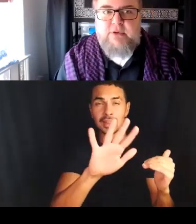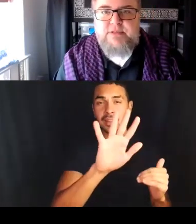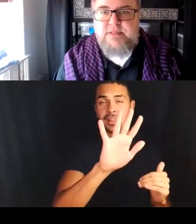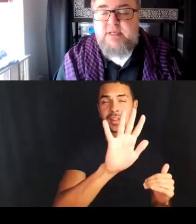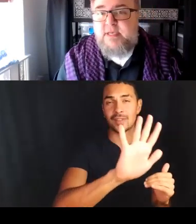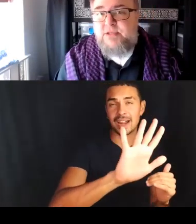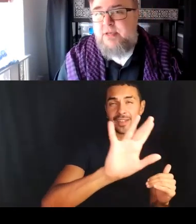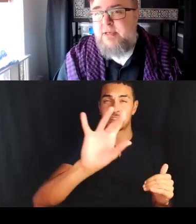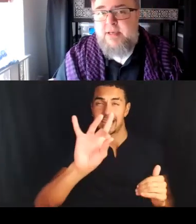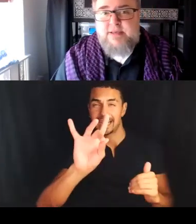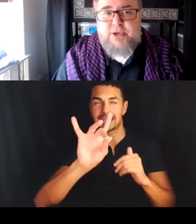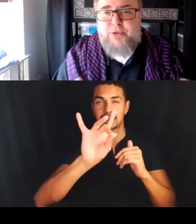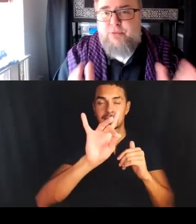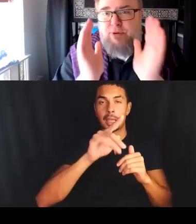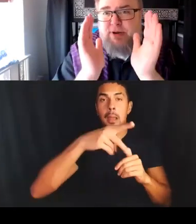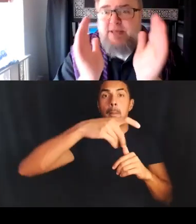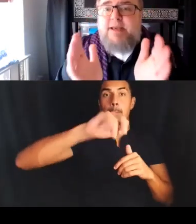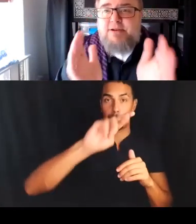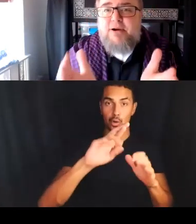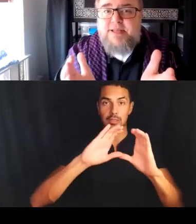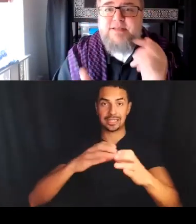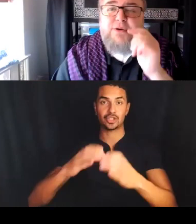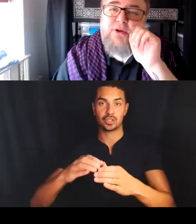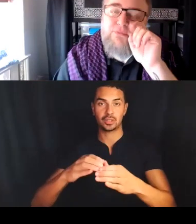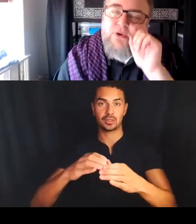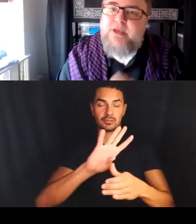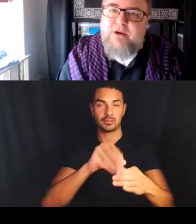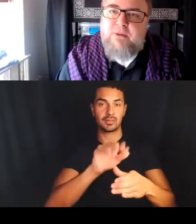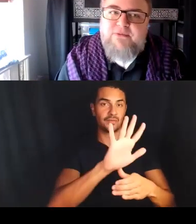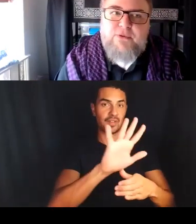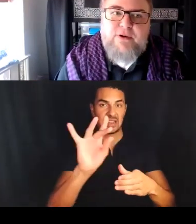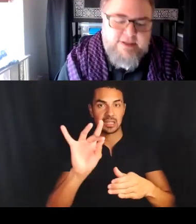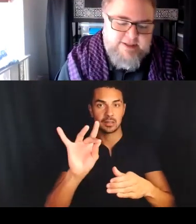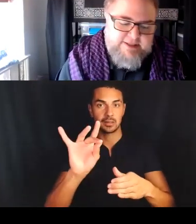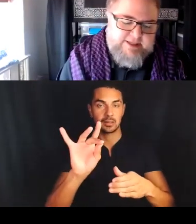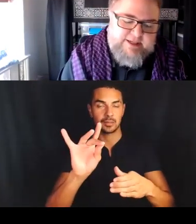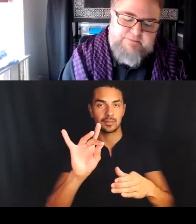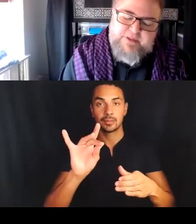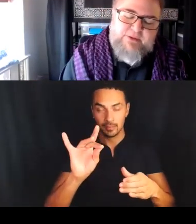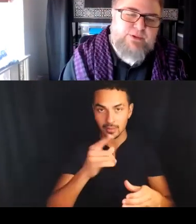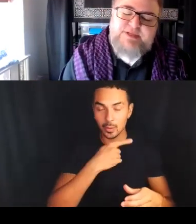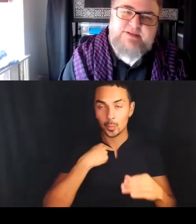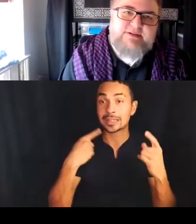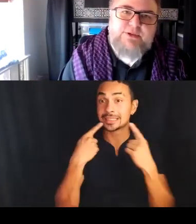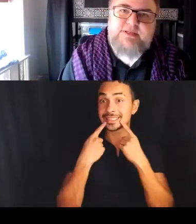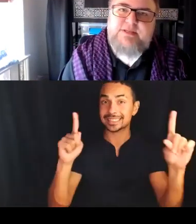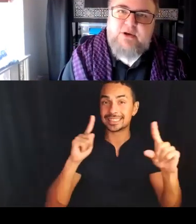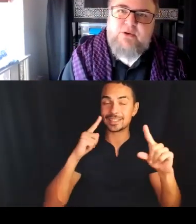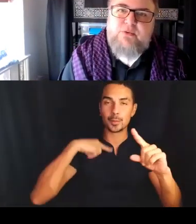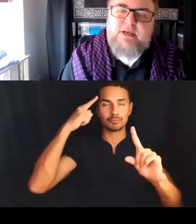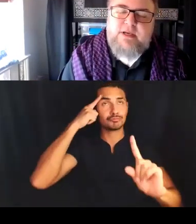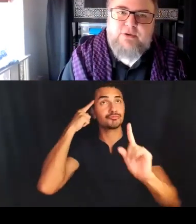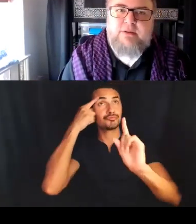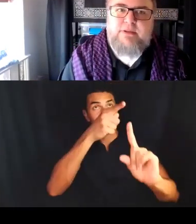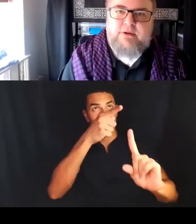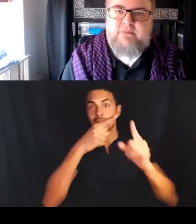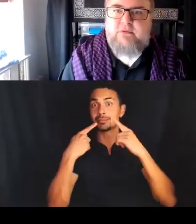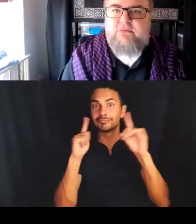for each listening session, so we're in that target zone of what we had hoped for. We're just so incredibly grateful